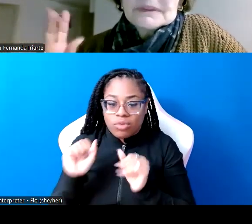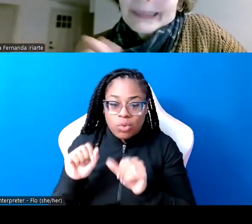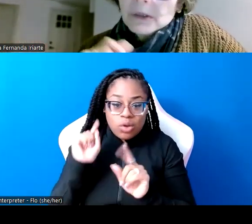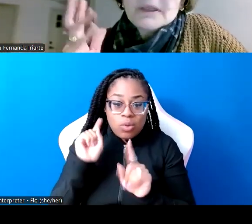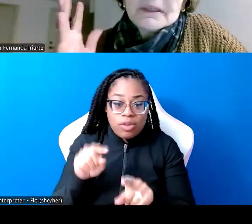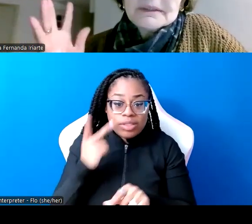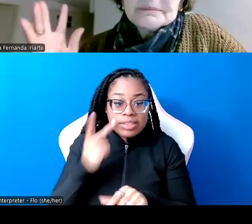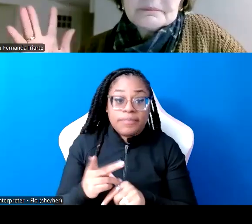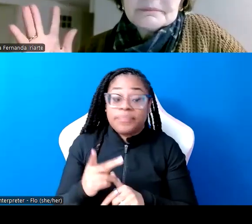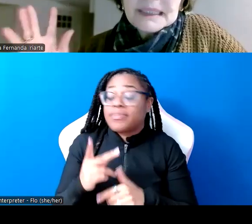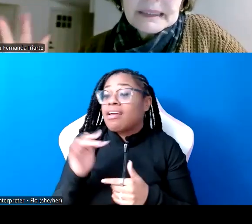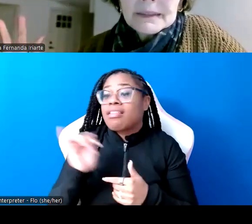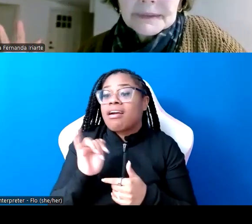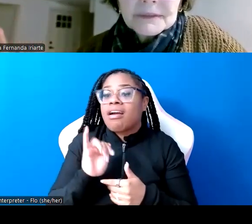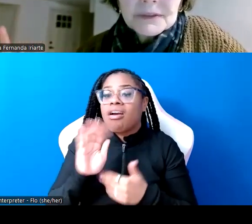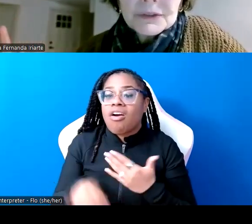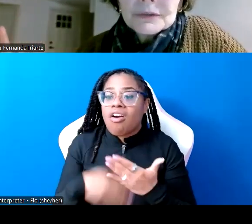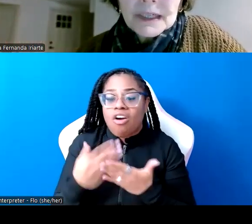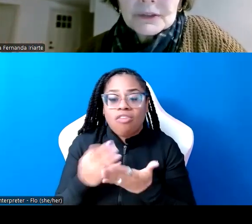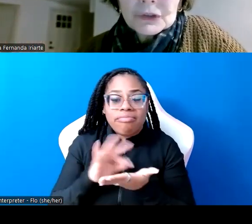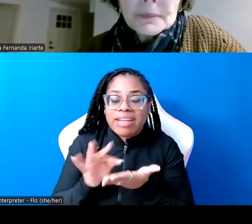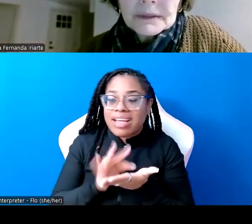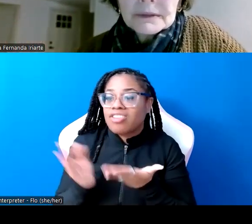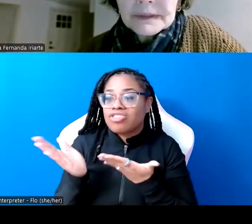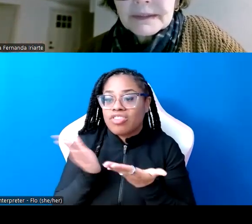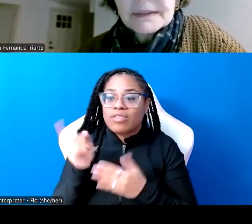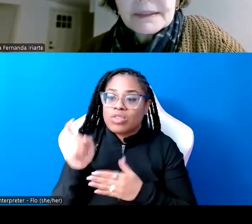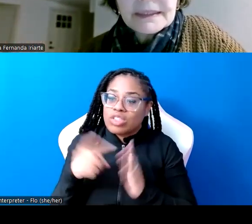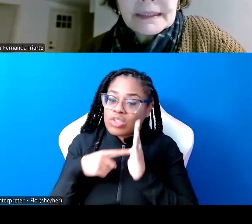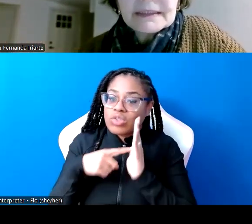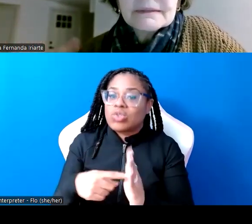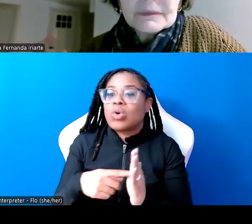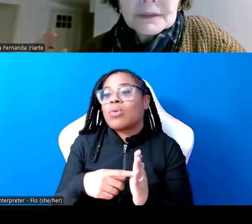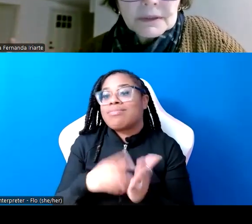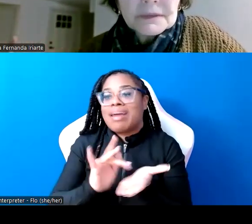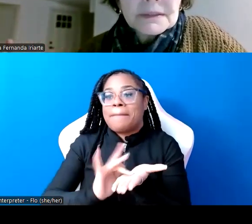Like all Medi-Cal services, you've got to show medical necessity to get the service.